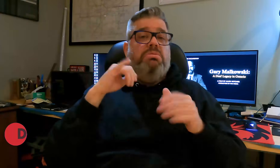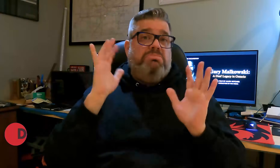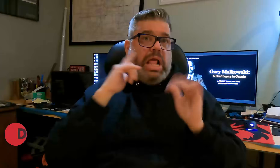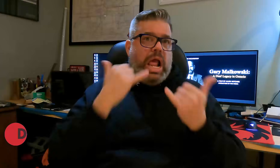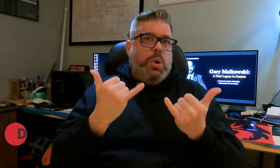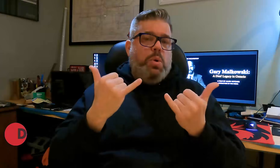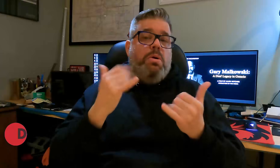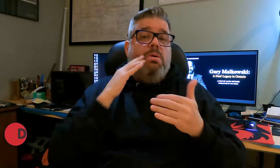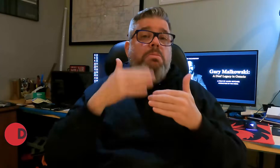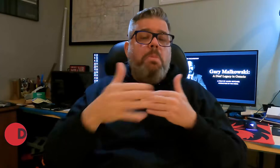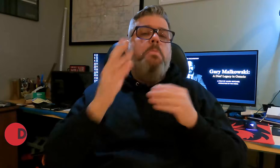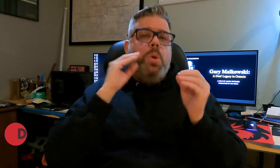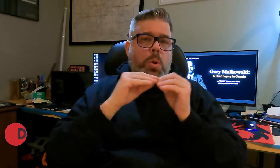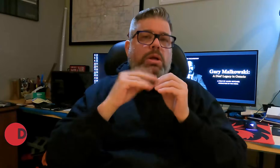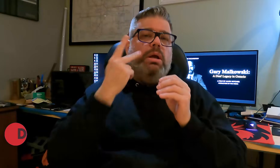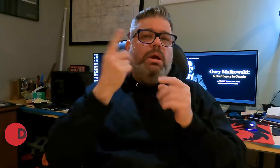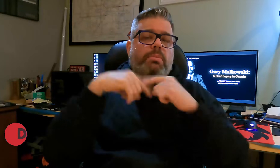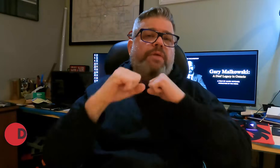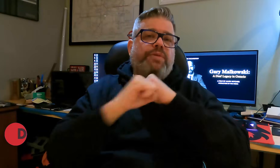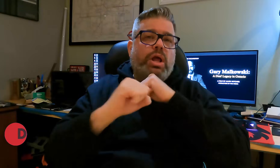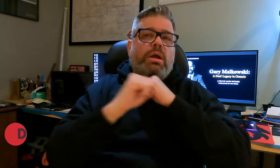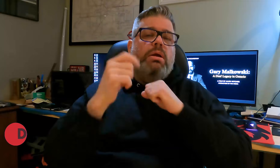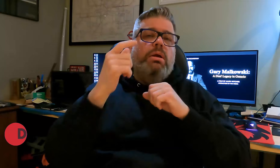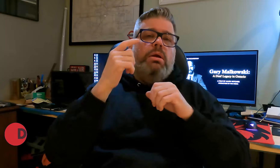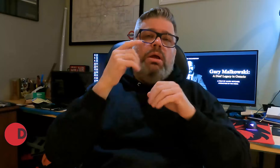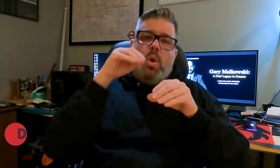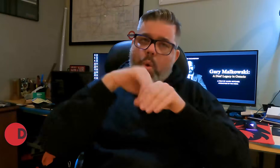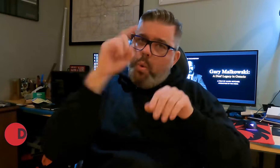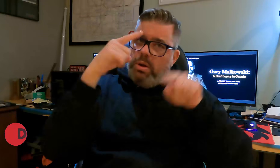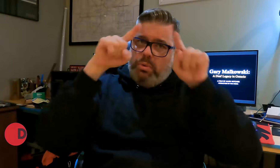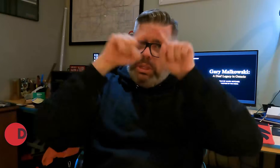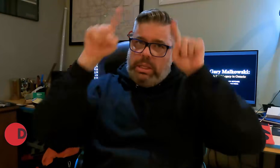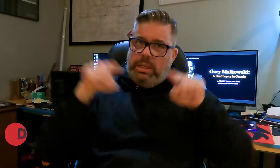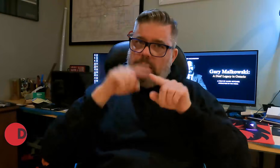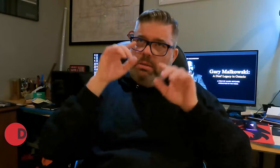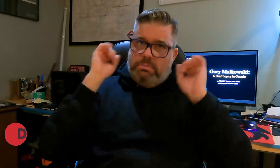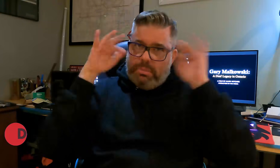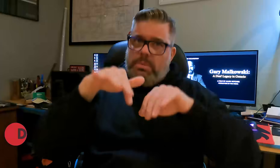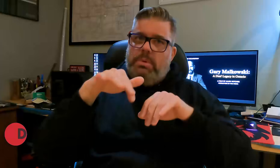I will share more information later about future screenings where people can watch it in person.